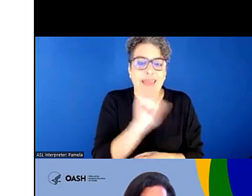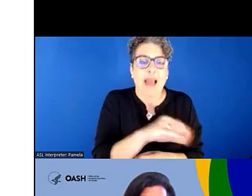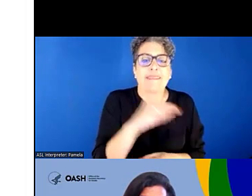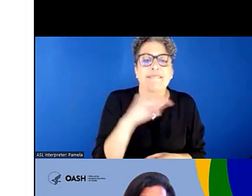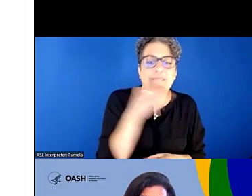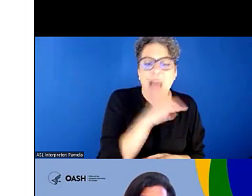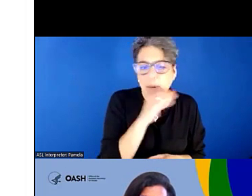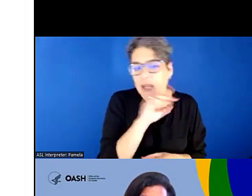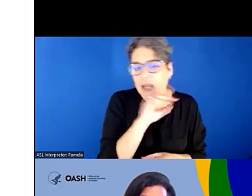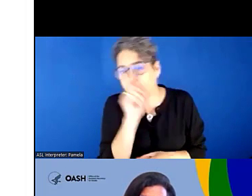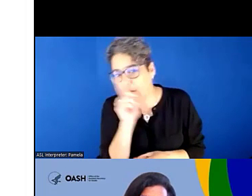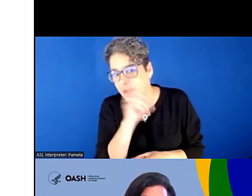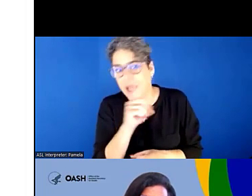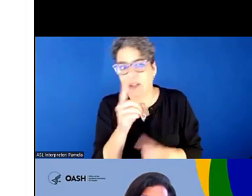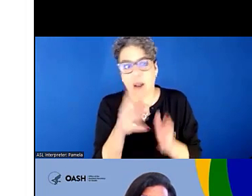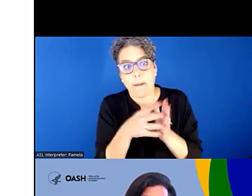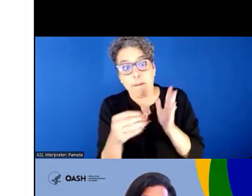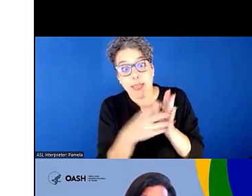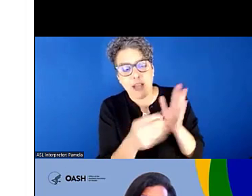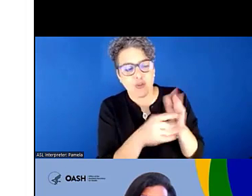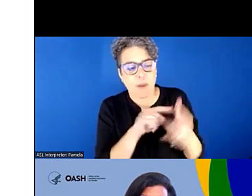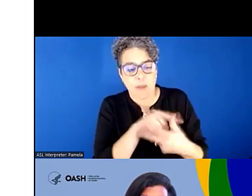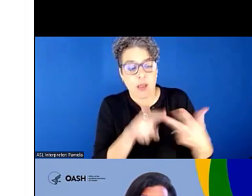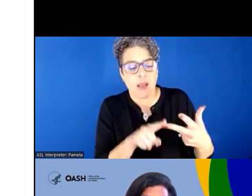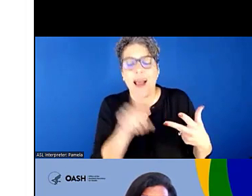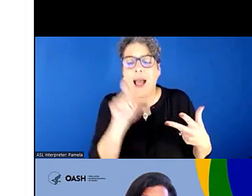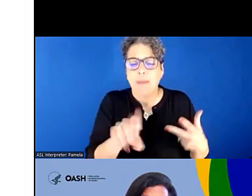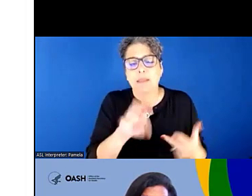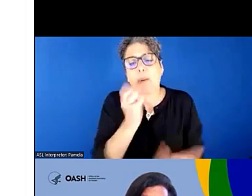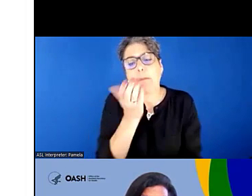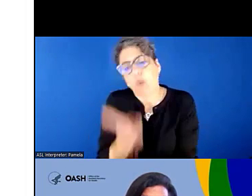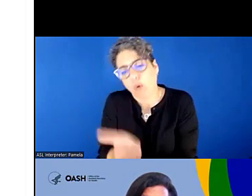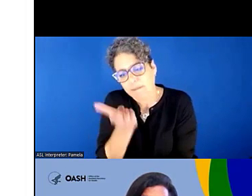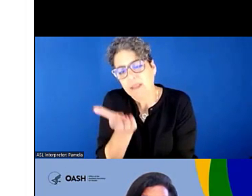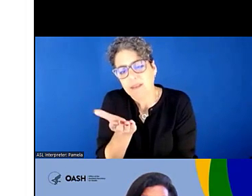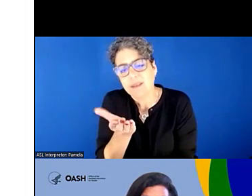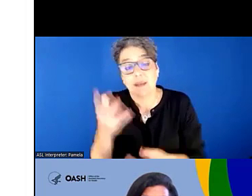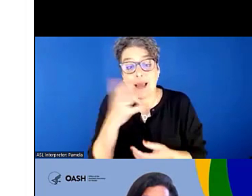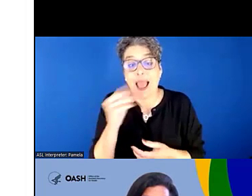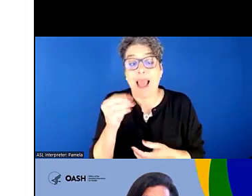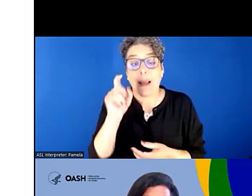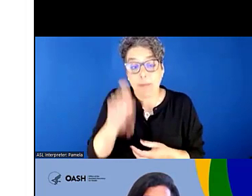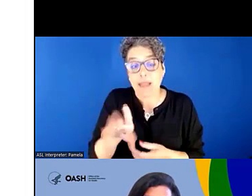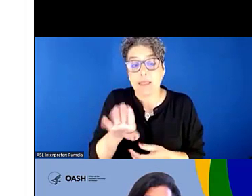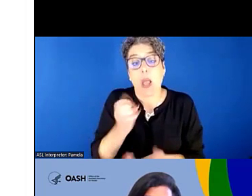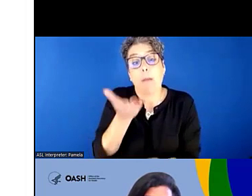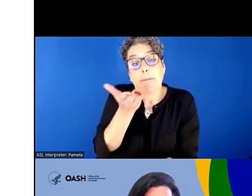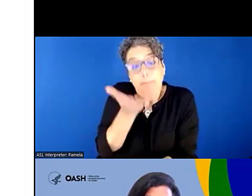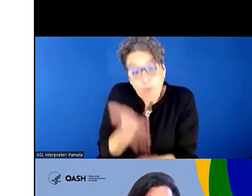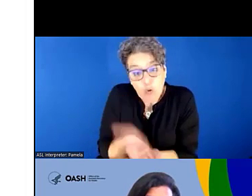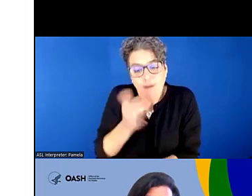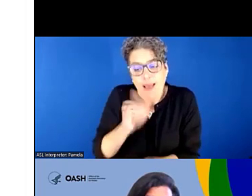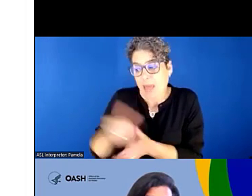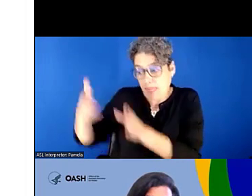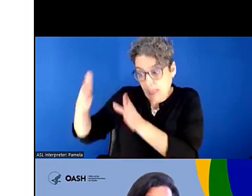should be proven, and the misconduct should be proven that the respondent acted intentionally,